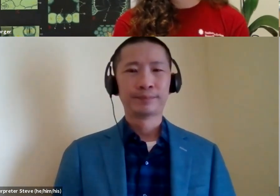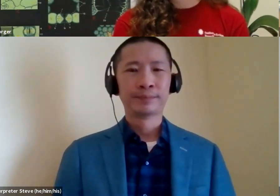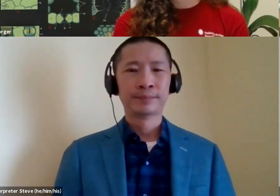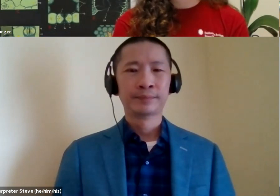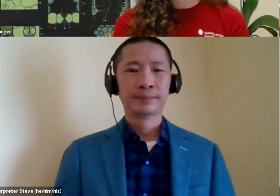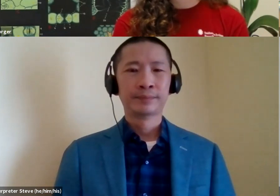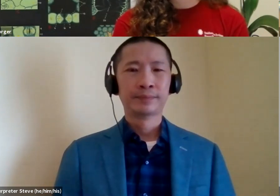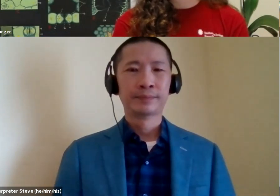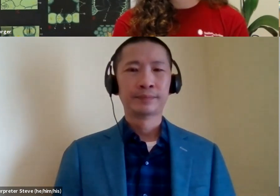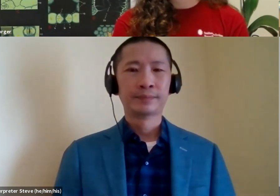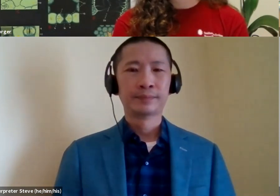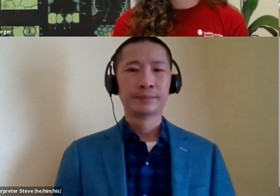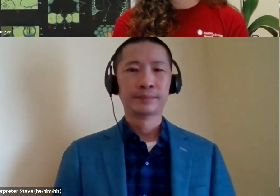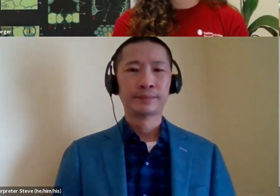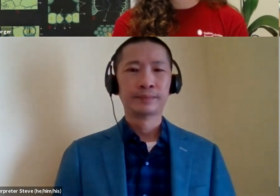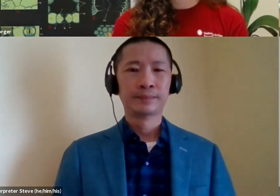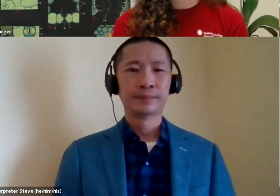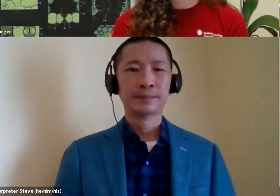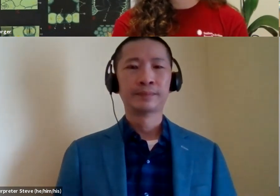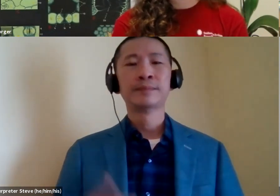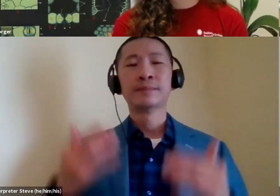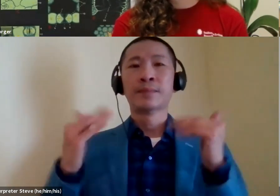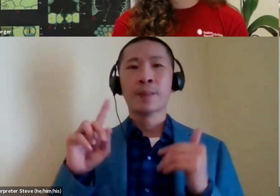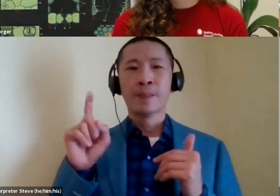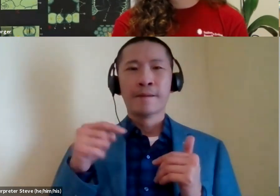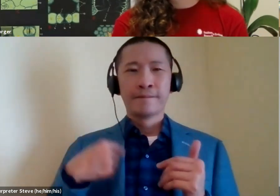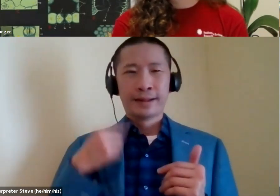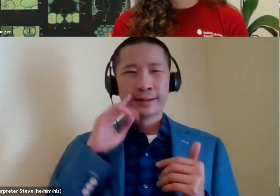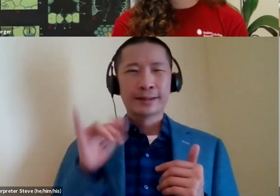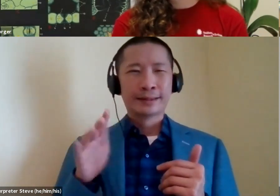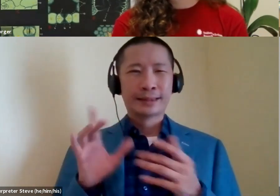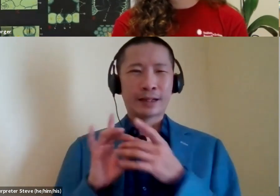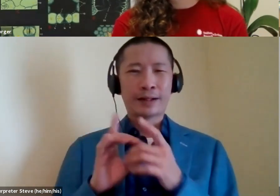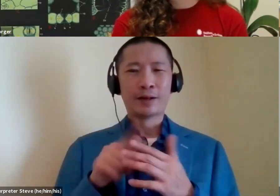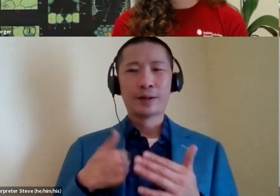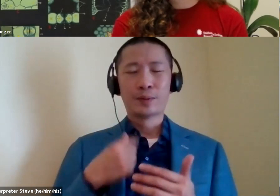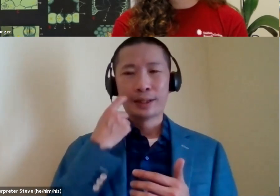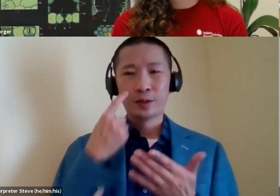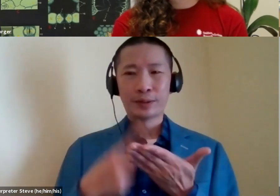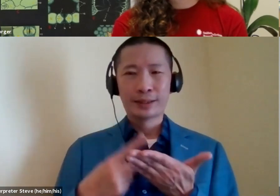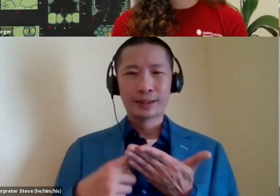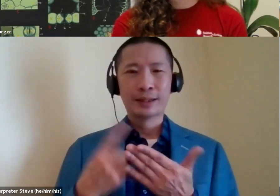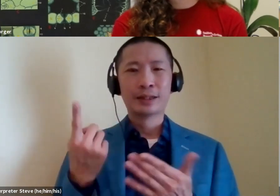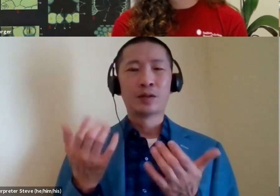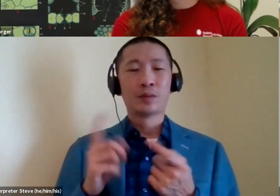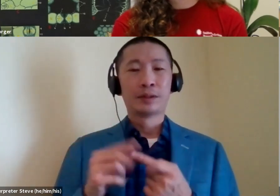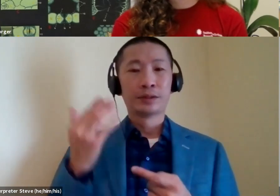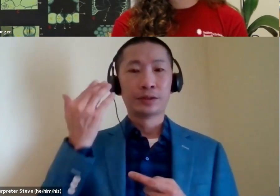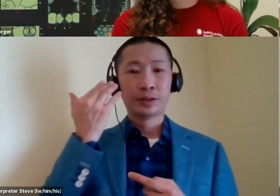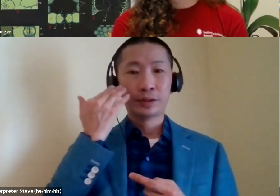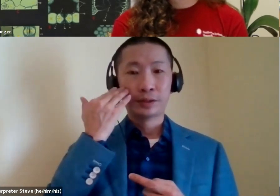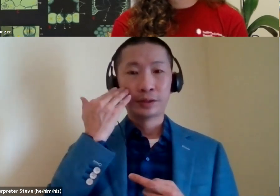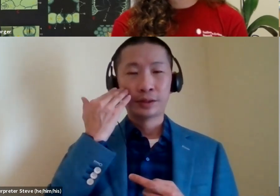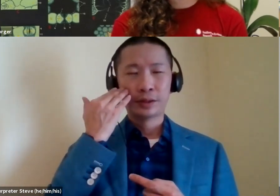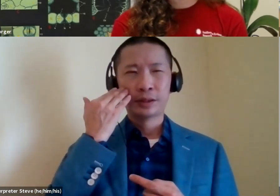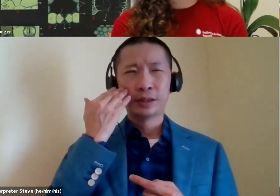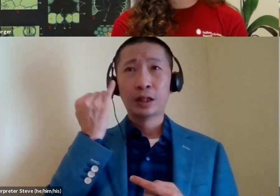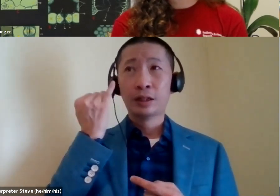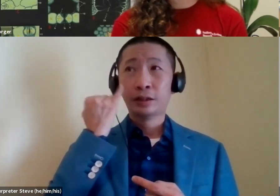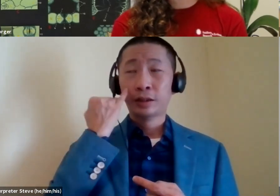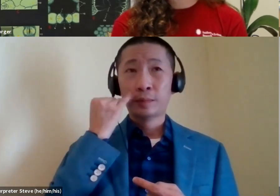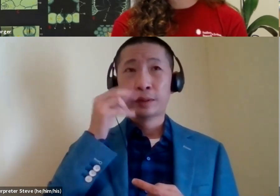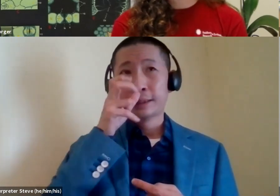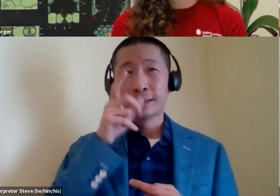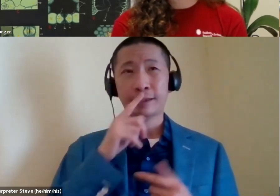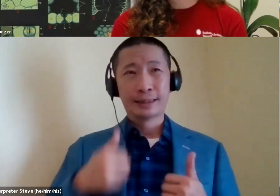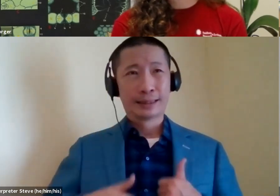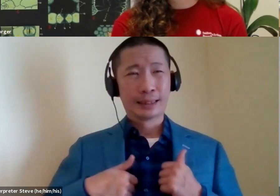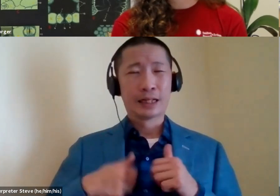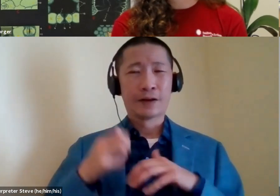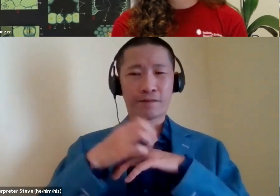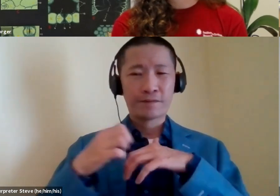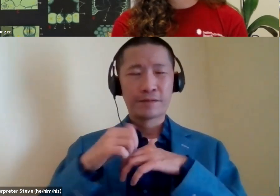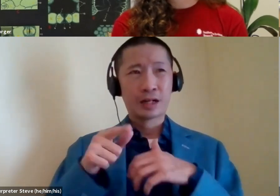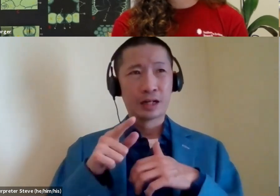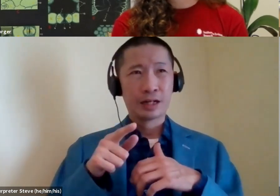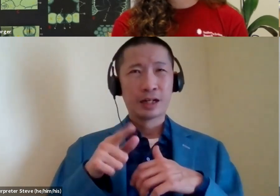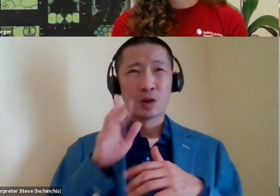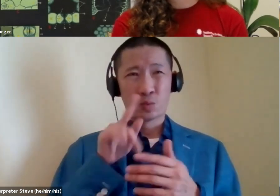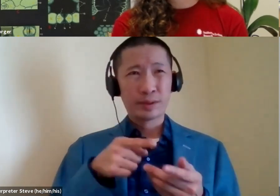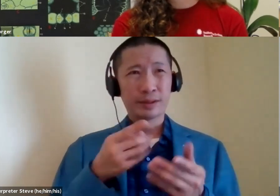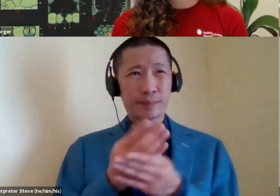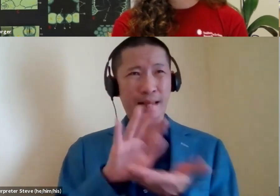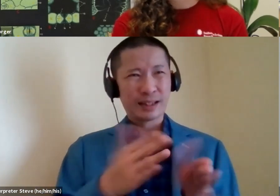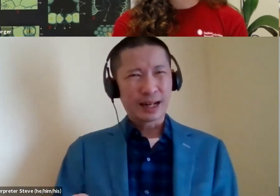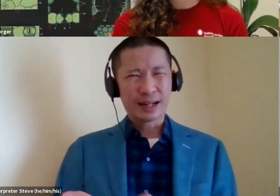Johanna (she/her) - AACPL: Alright next question, so I think this is kind of related to what we're talking about somebody wanted to know wouldn't the plant die if an insect is living or ripping it apart, so if they're living on it or ripping it apart, how do the plants survive?